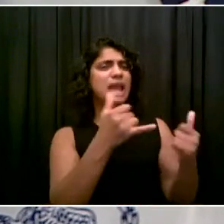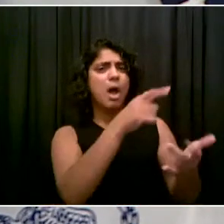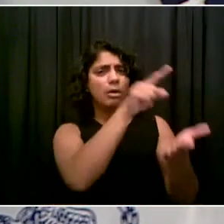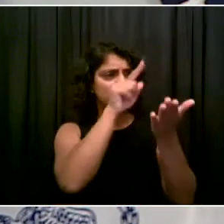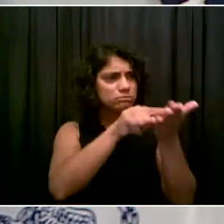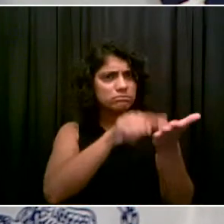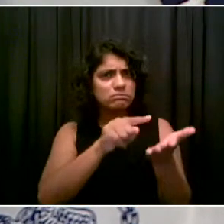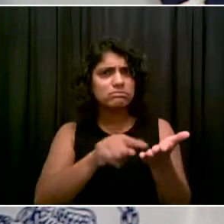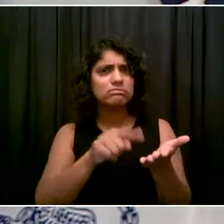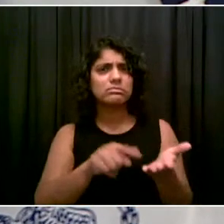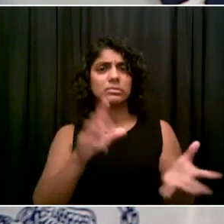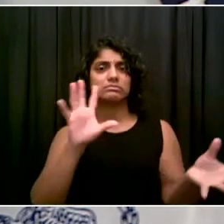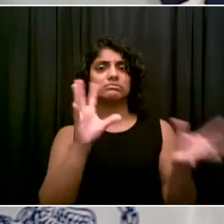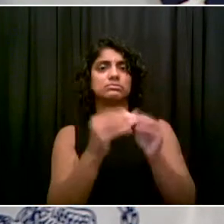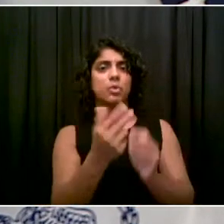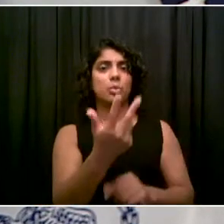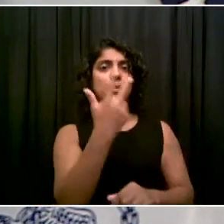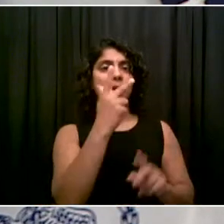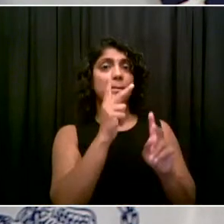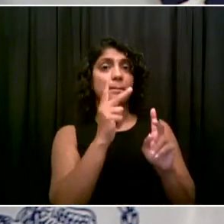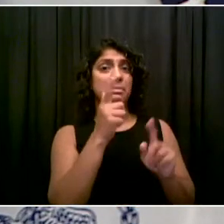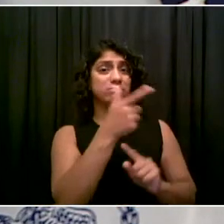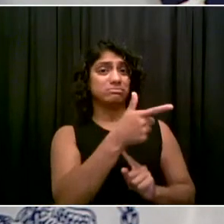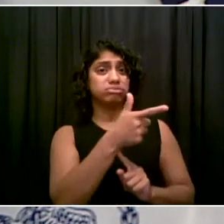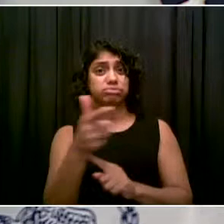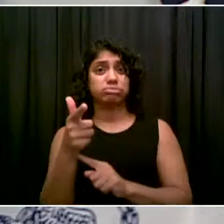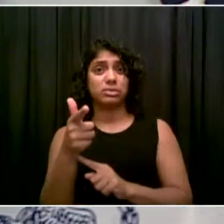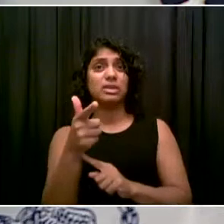ME IS THE FACT THAT, IN THIS INCEIDNT THERE